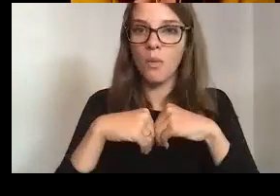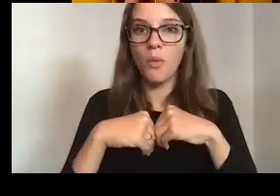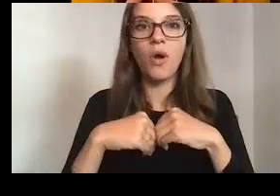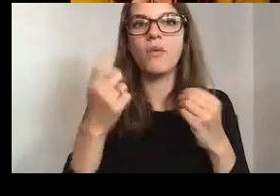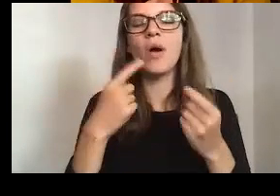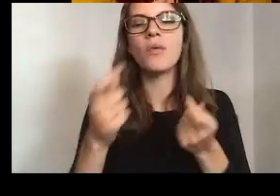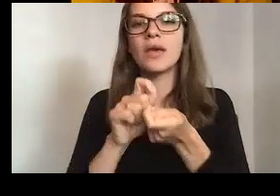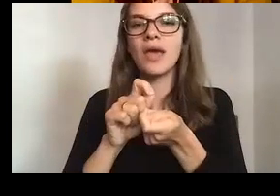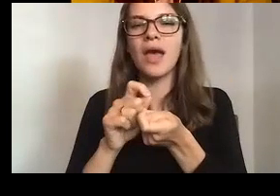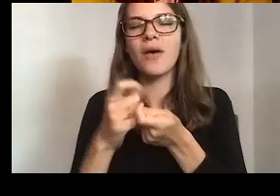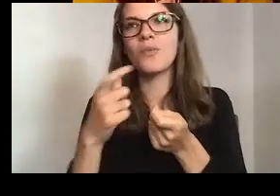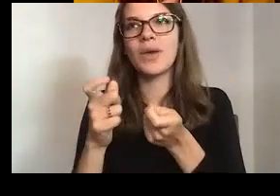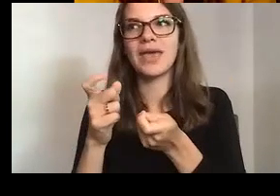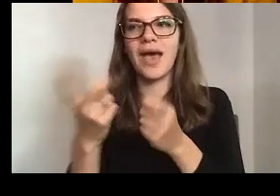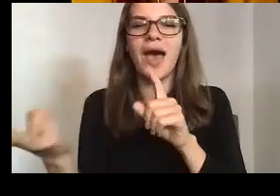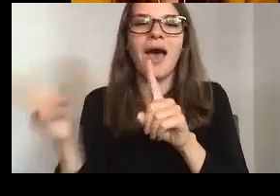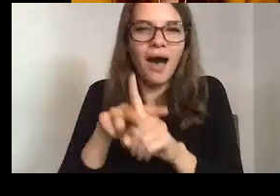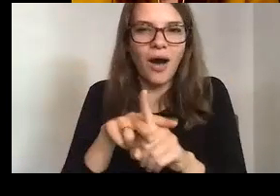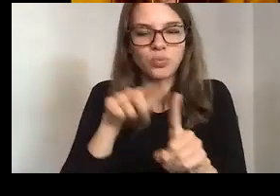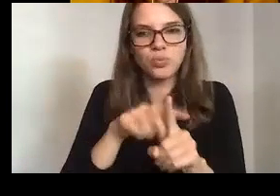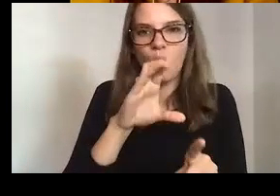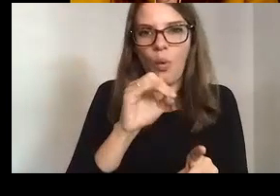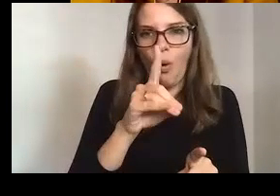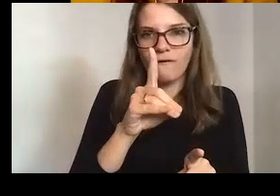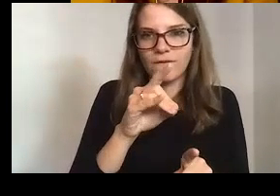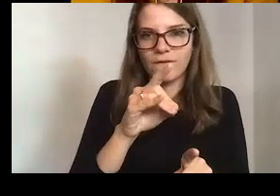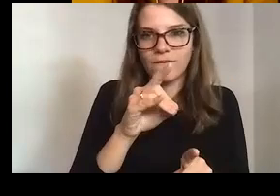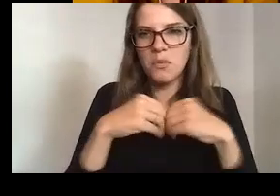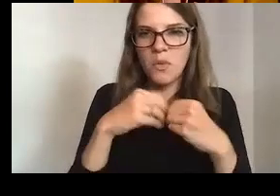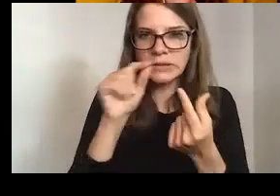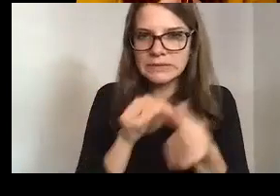biff or I'm sorry to covid so it really focused on thinking about you know what